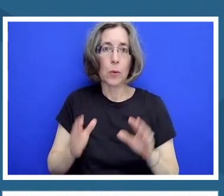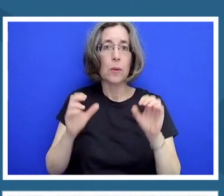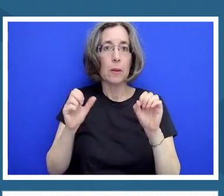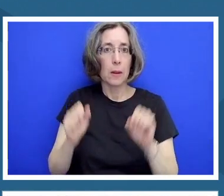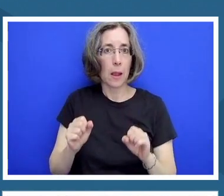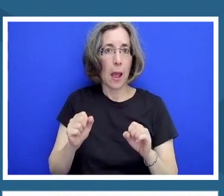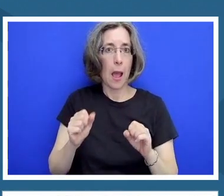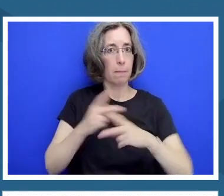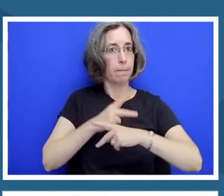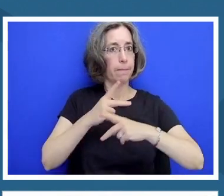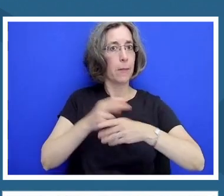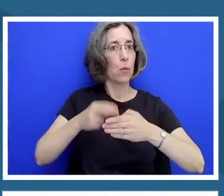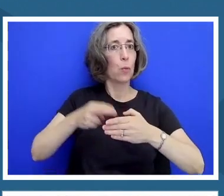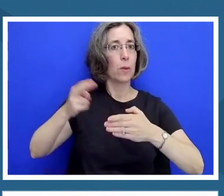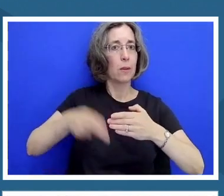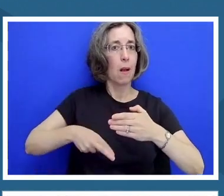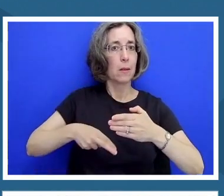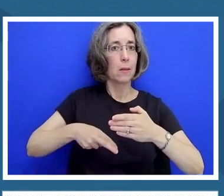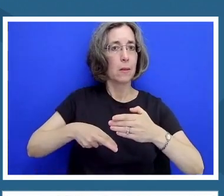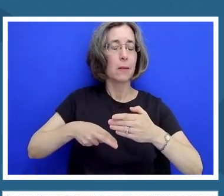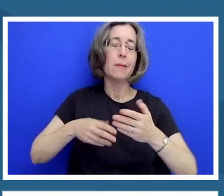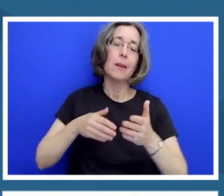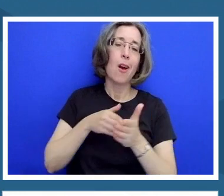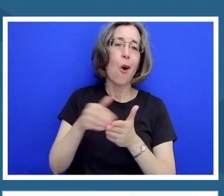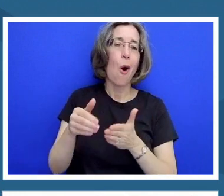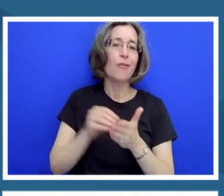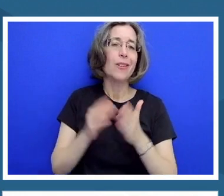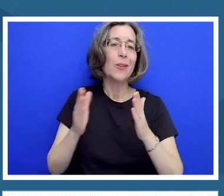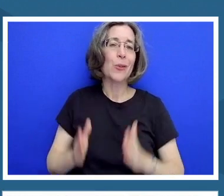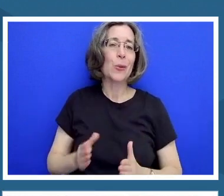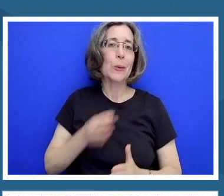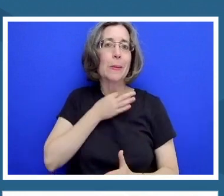typically students want to ask is it the